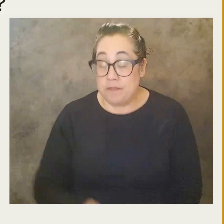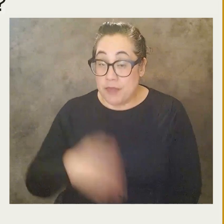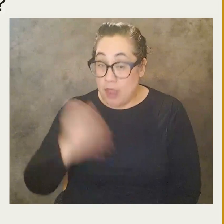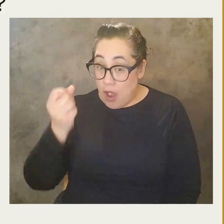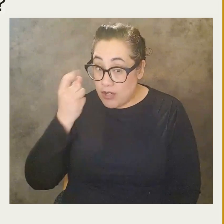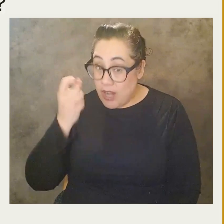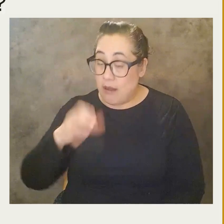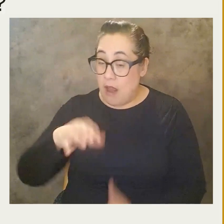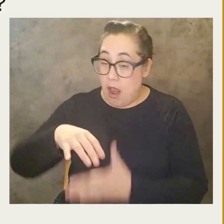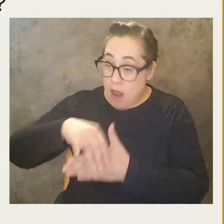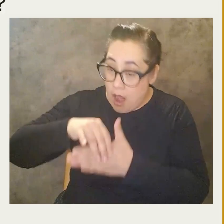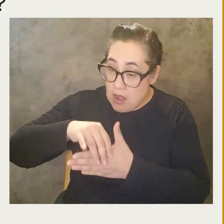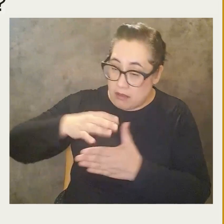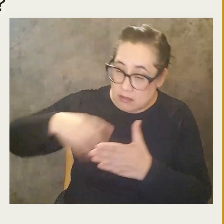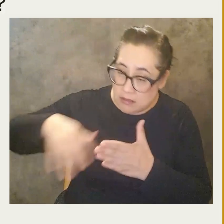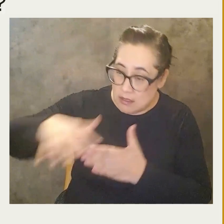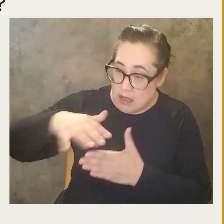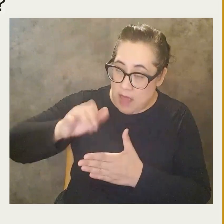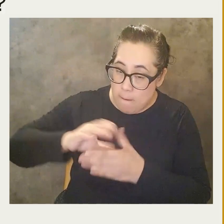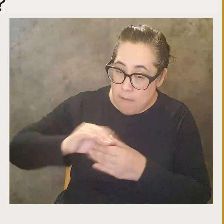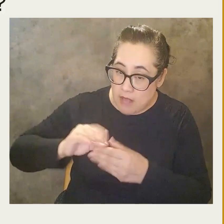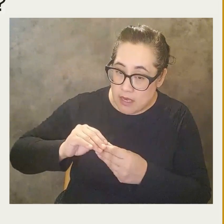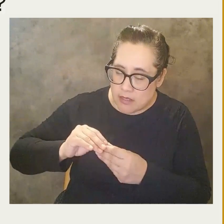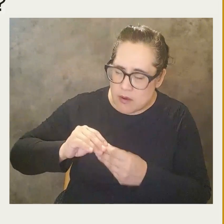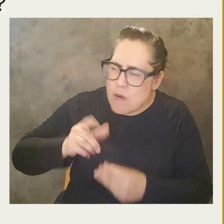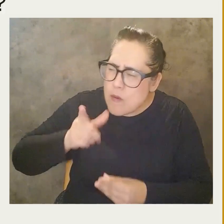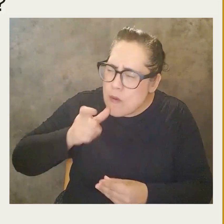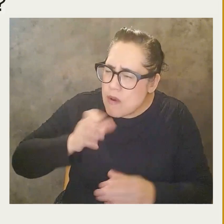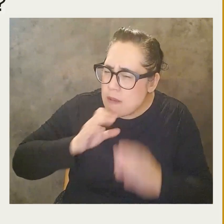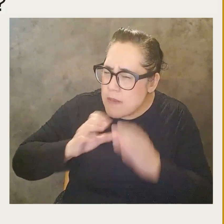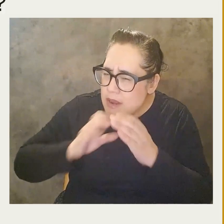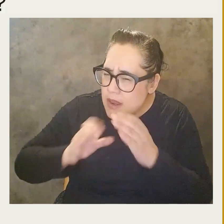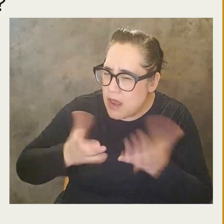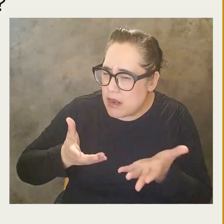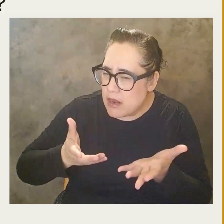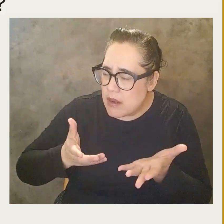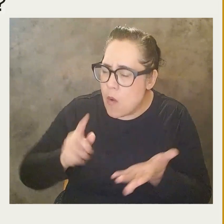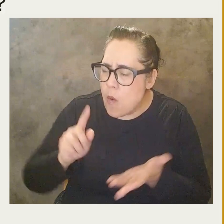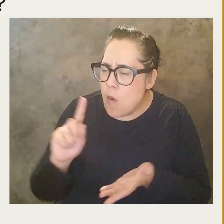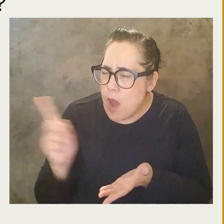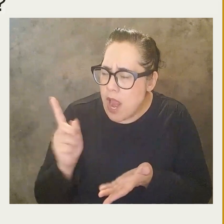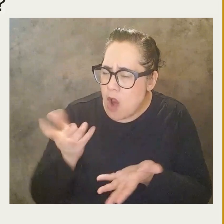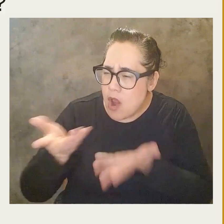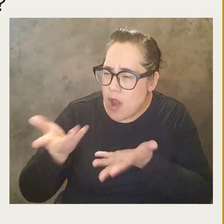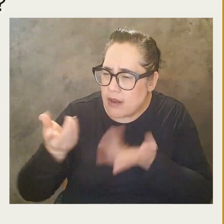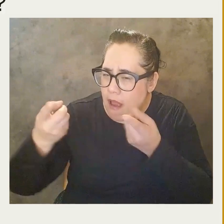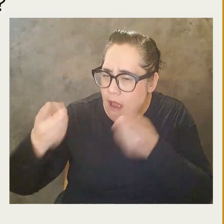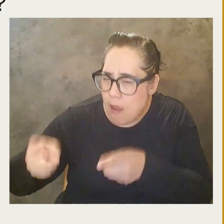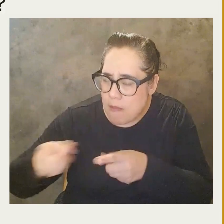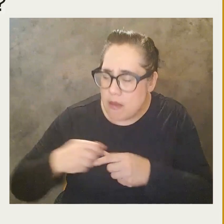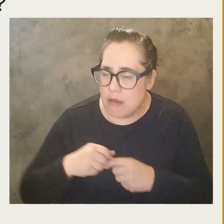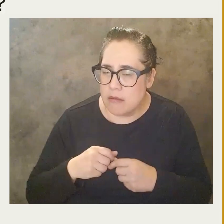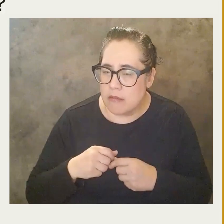Understanding the context of a message, who is communicating, where the interaction occurs,